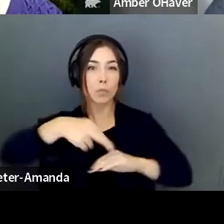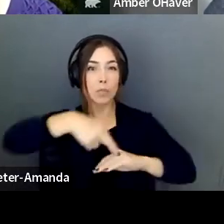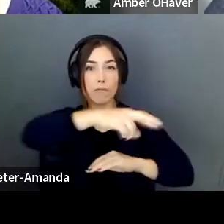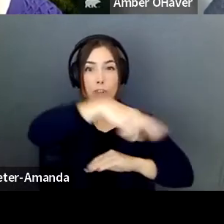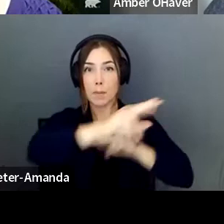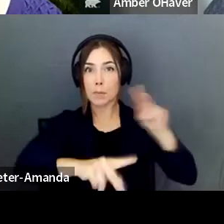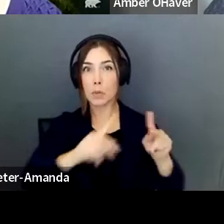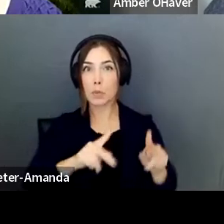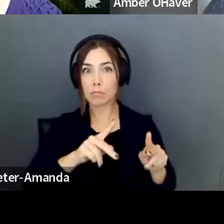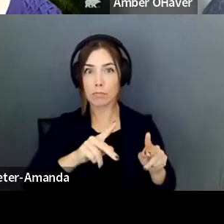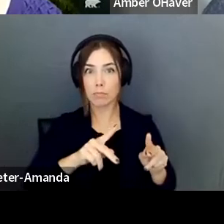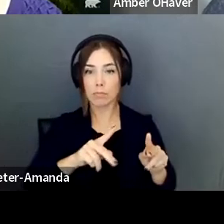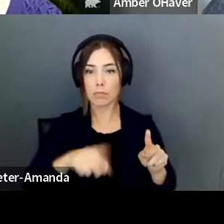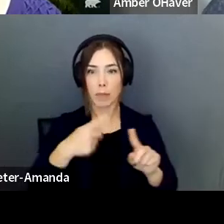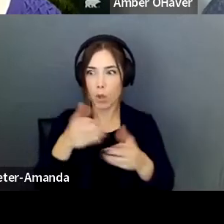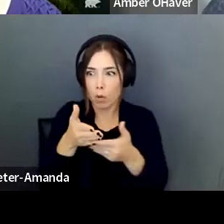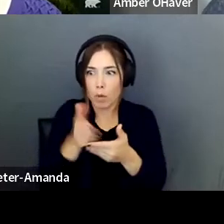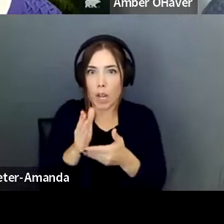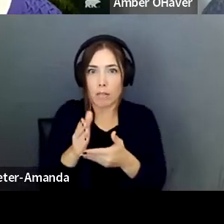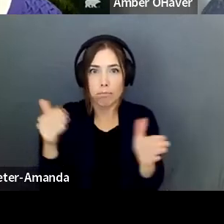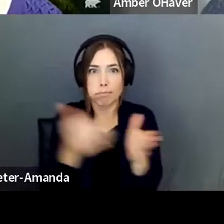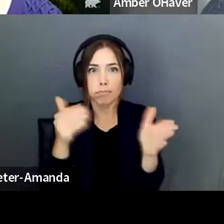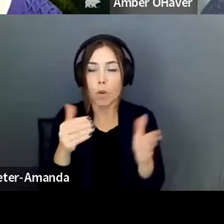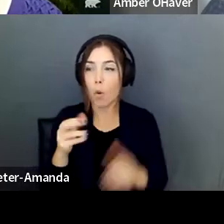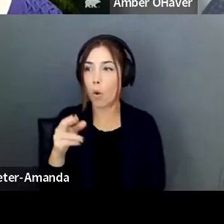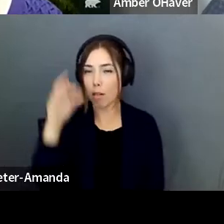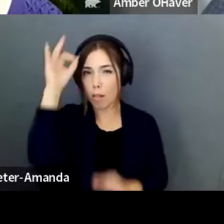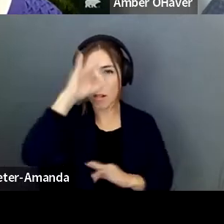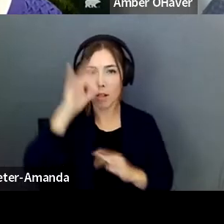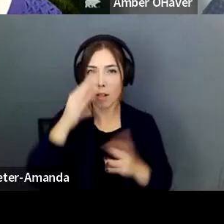violated. They don't know what their rights are when it comes to setting rule and making sure we